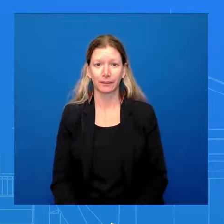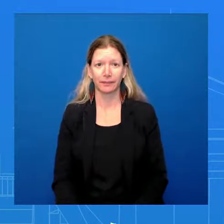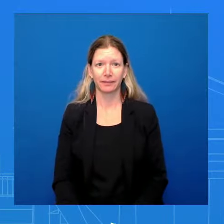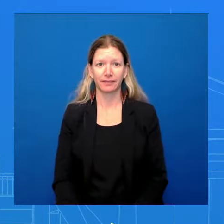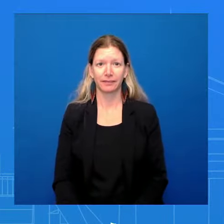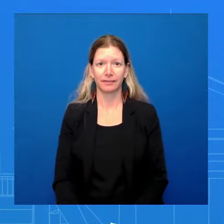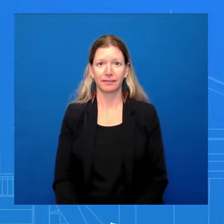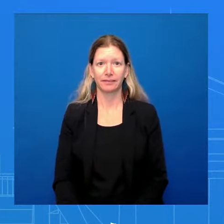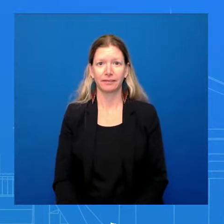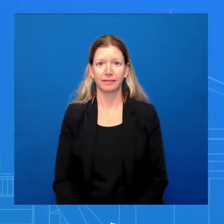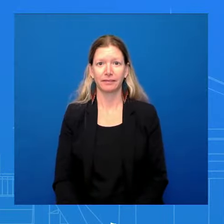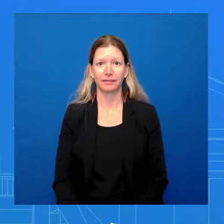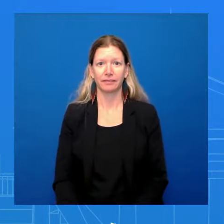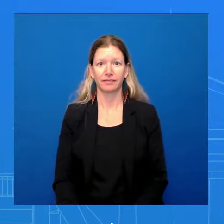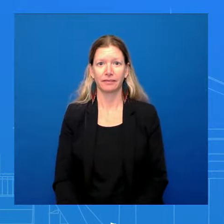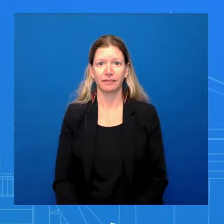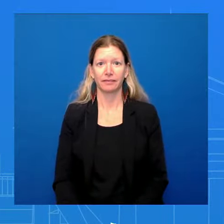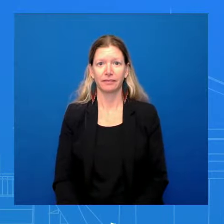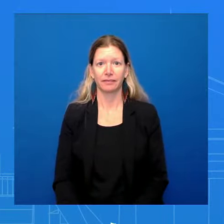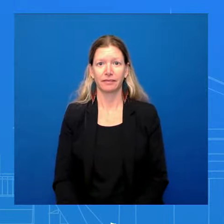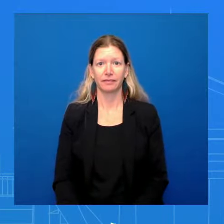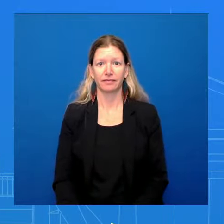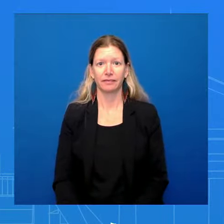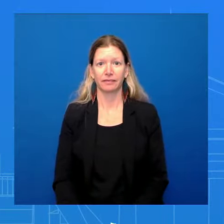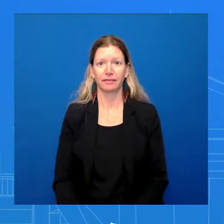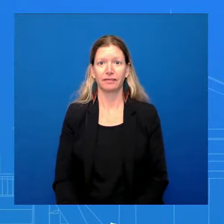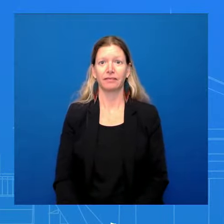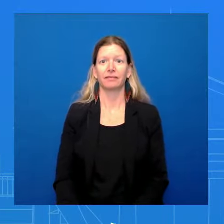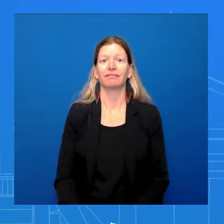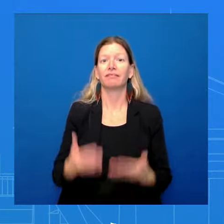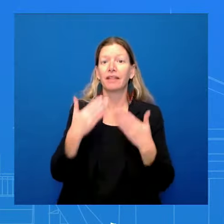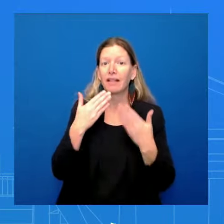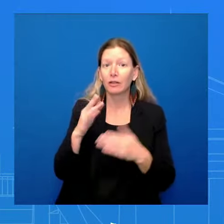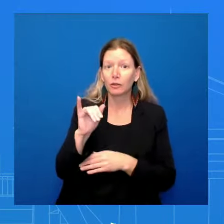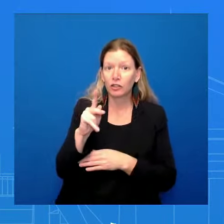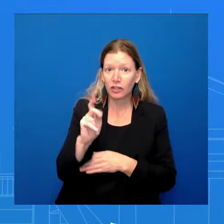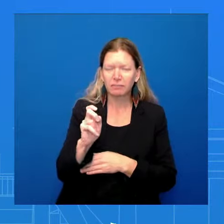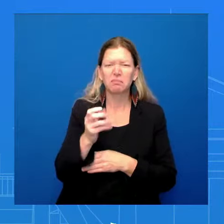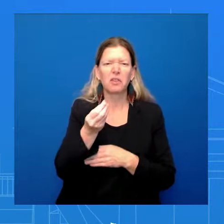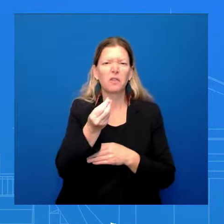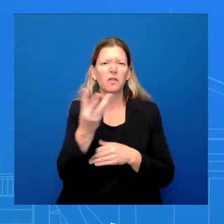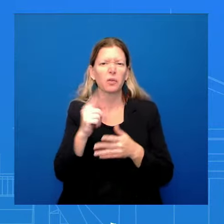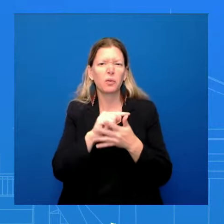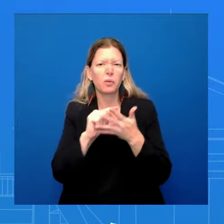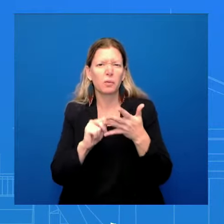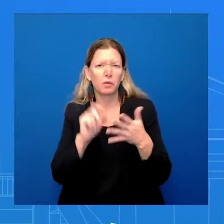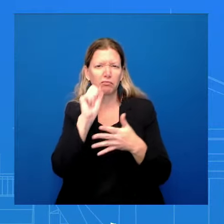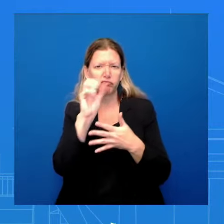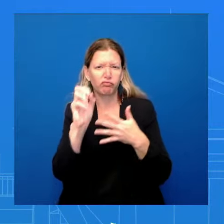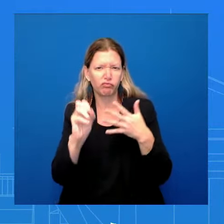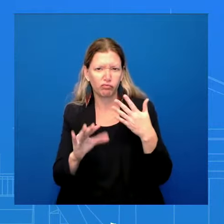Ms. Jean-Pierre: Thank you, Jake. Okay, a couple of things before we take additional questions. The President, his senior staff,